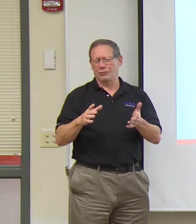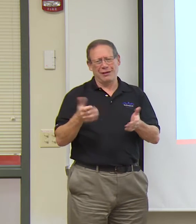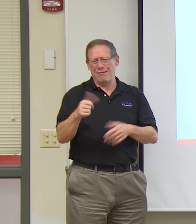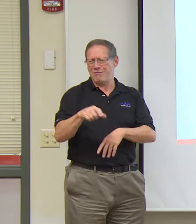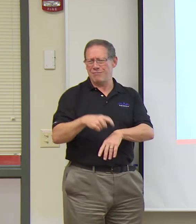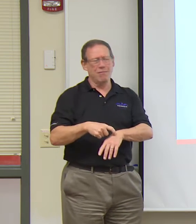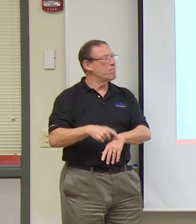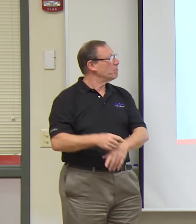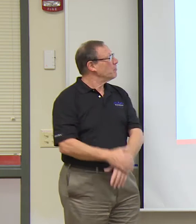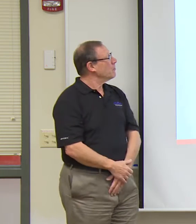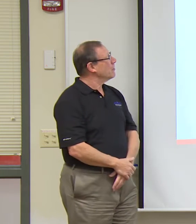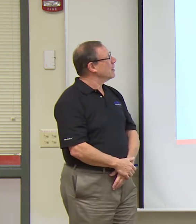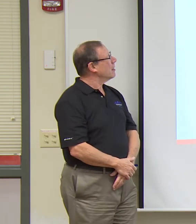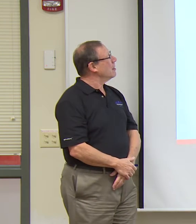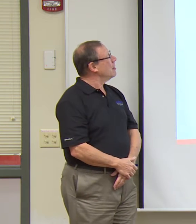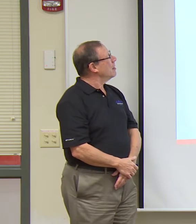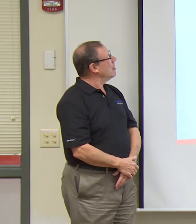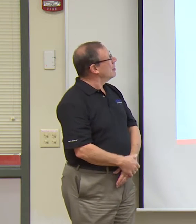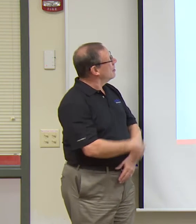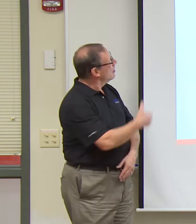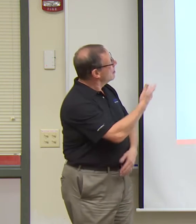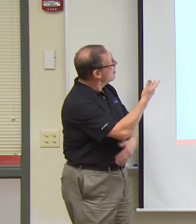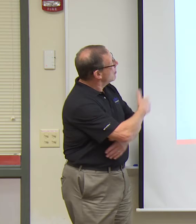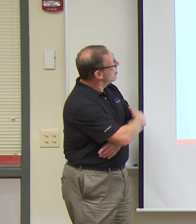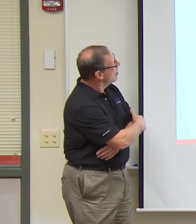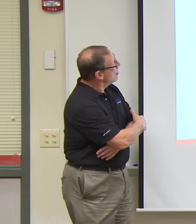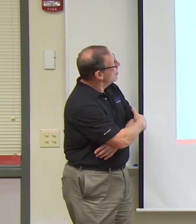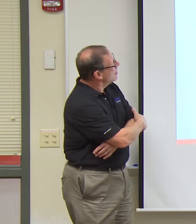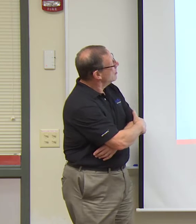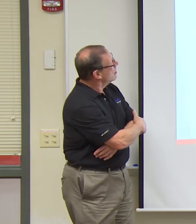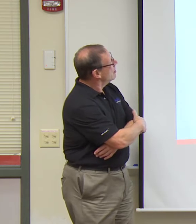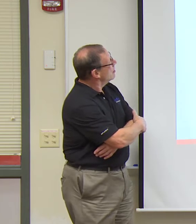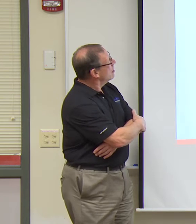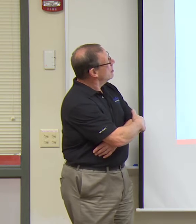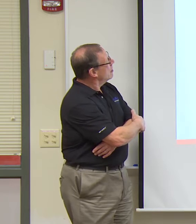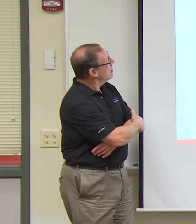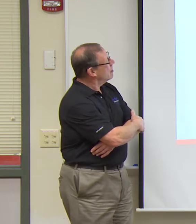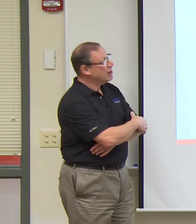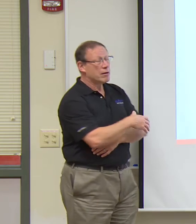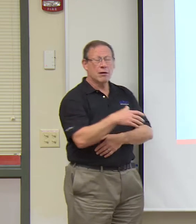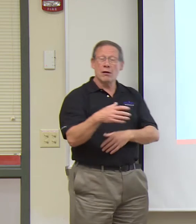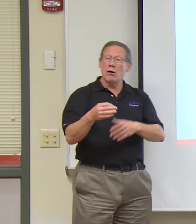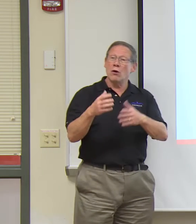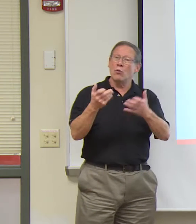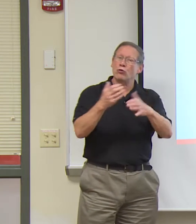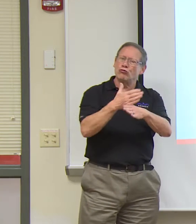So, basically, the goal here is to share ideas for organizing content and materials in myCourses